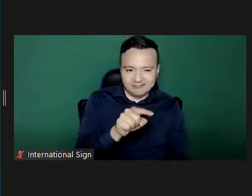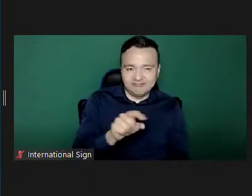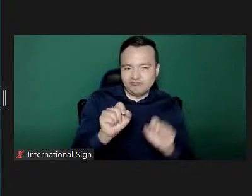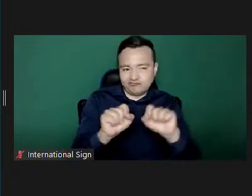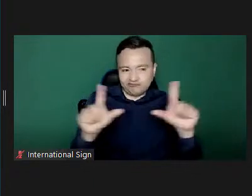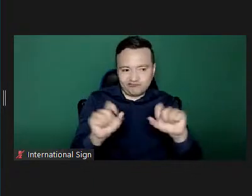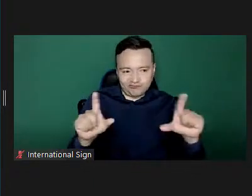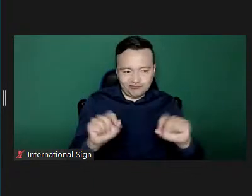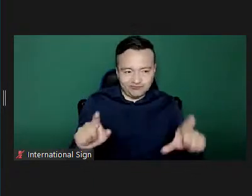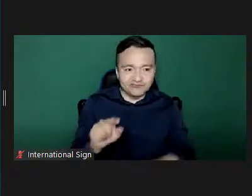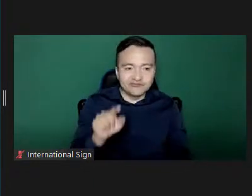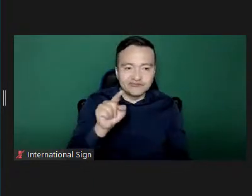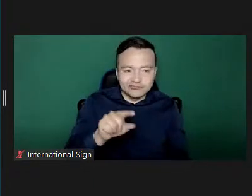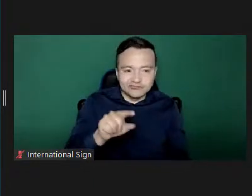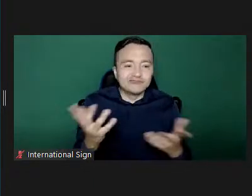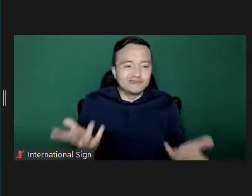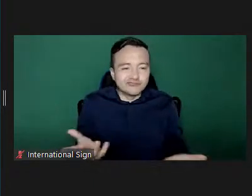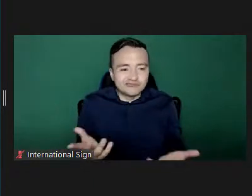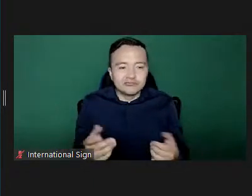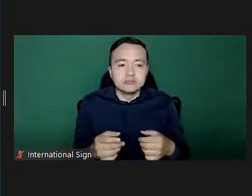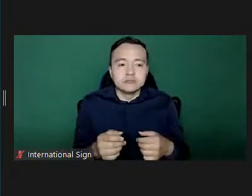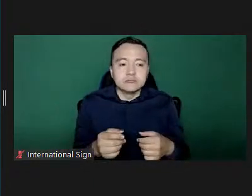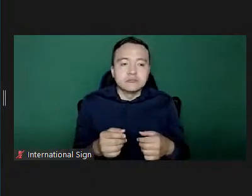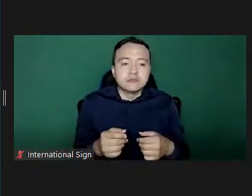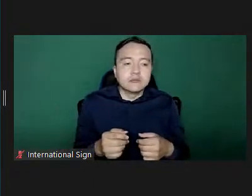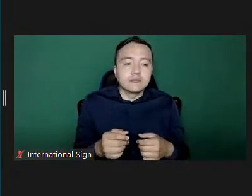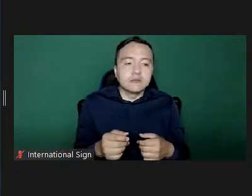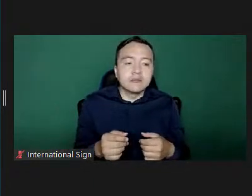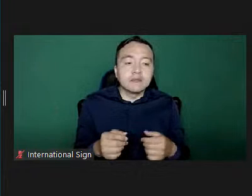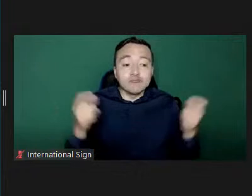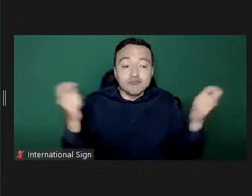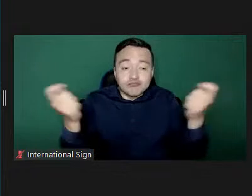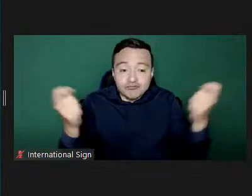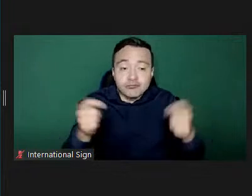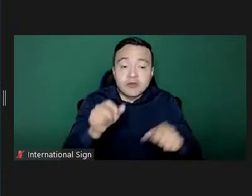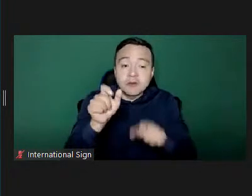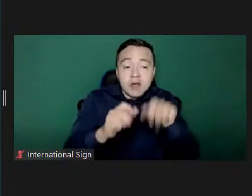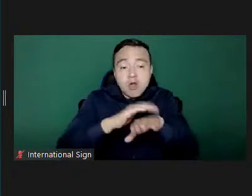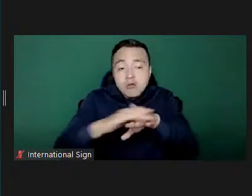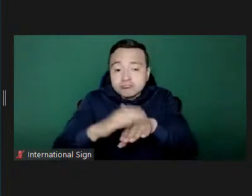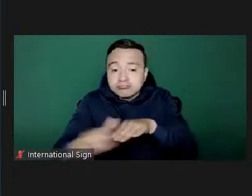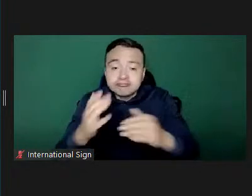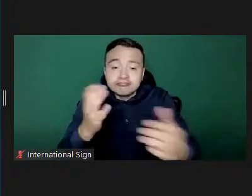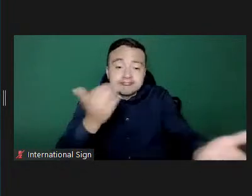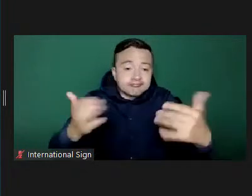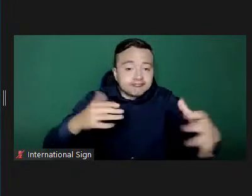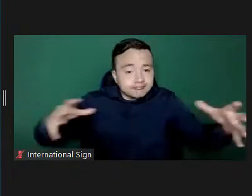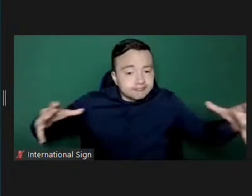create awareness, social media, and in addition to that, we have promoted